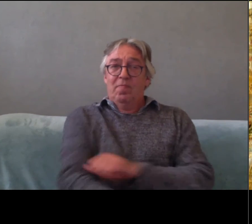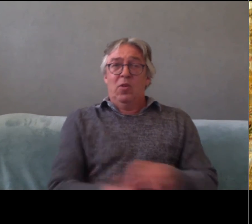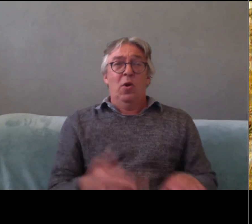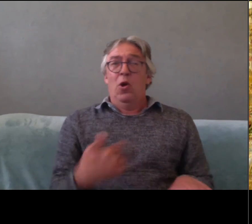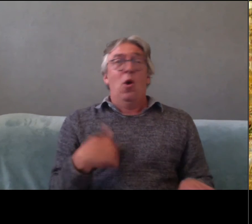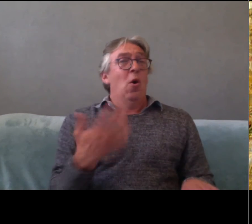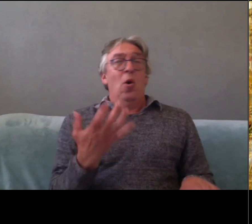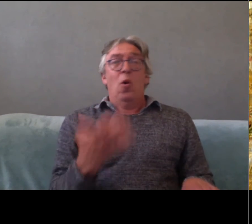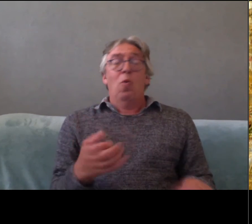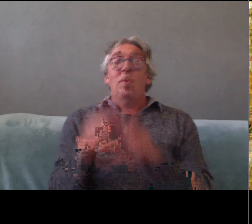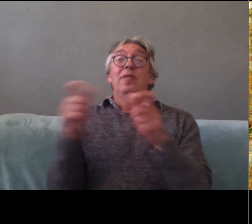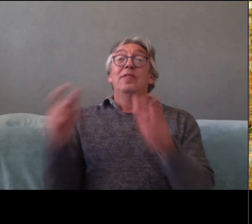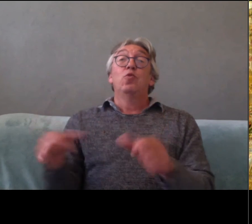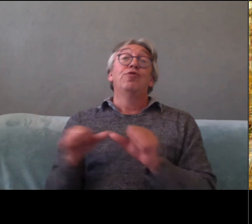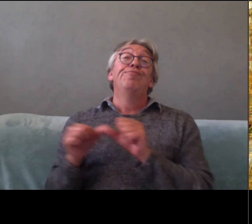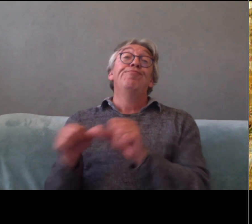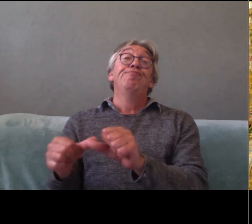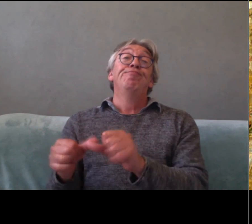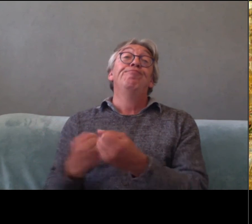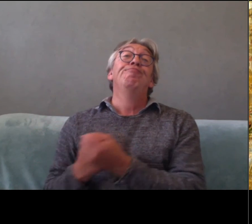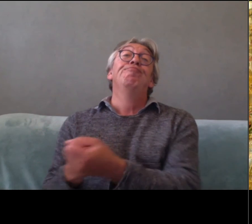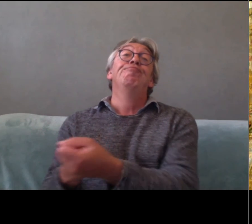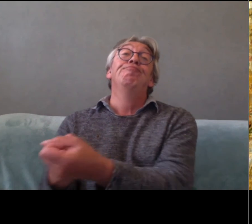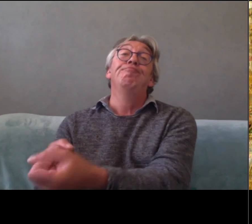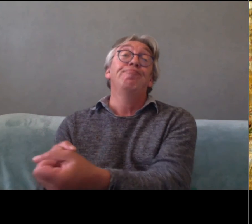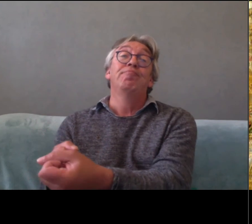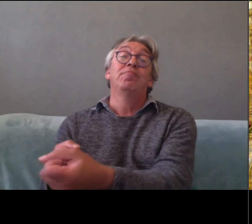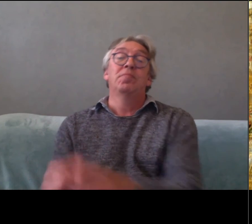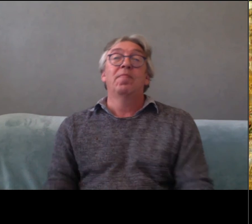Let me just ask Maria and Gunta. Maria first, please.